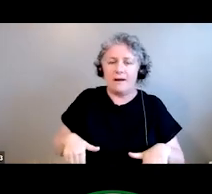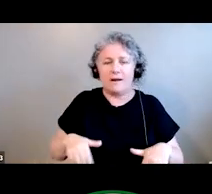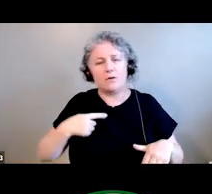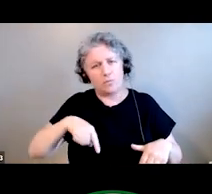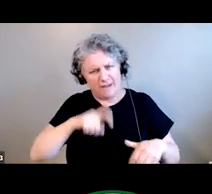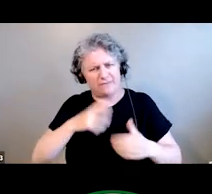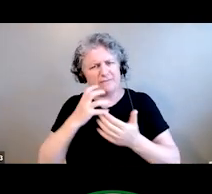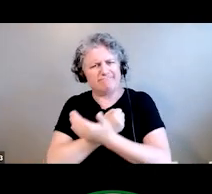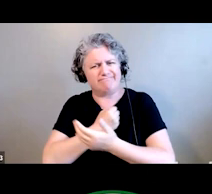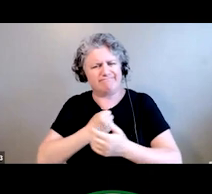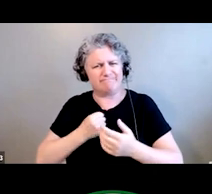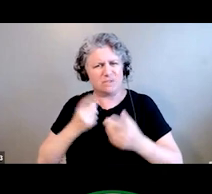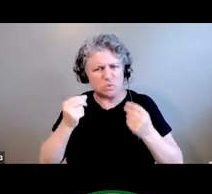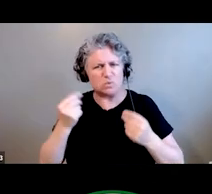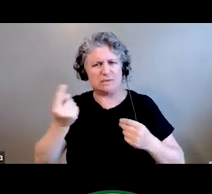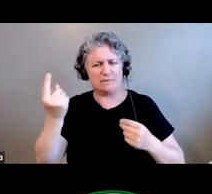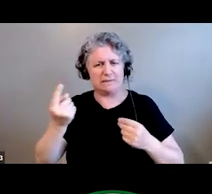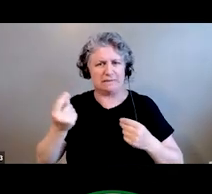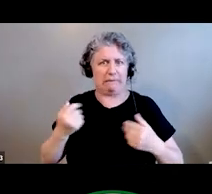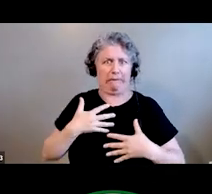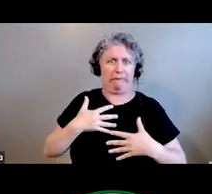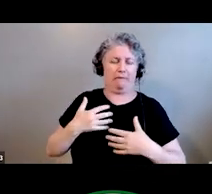it is important that the parts are safe.